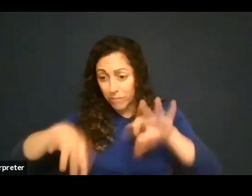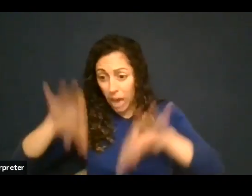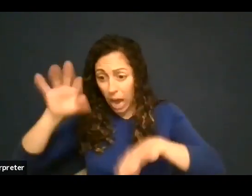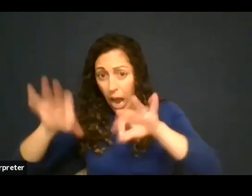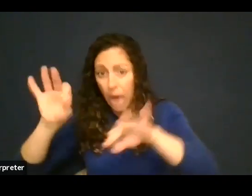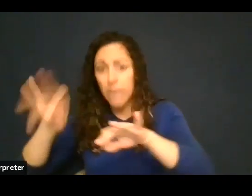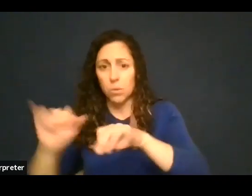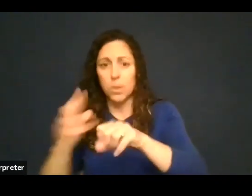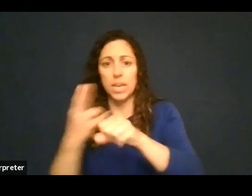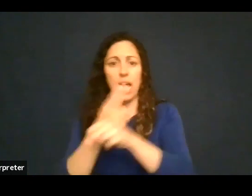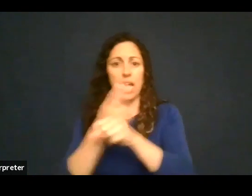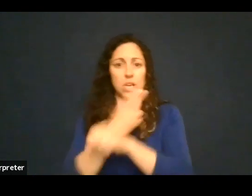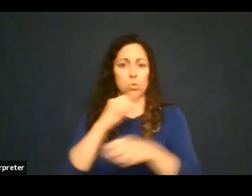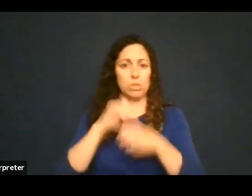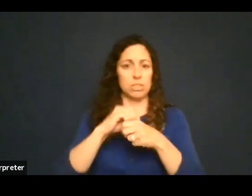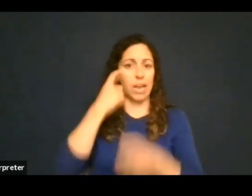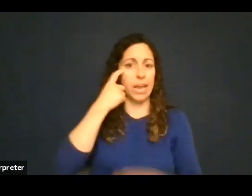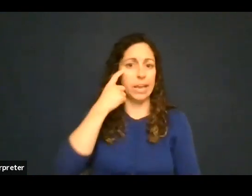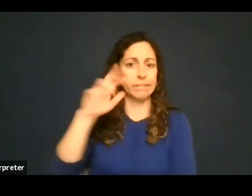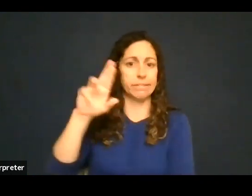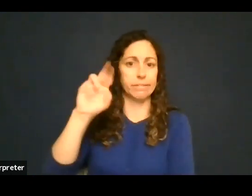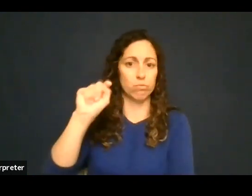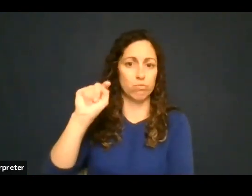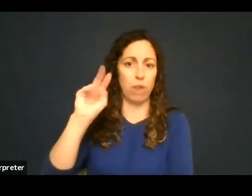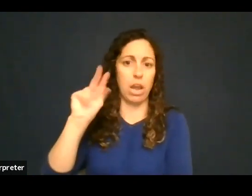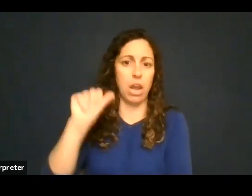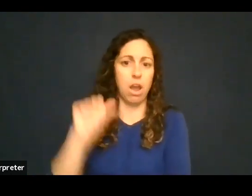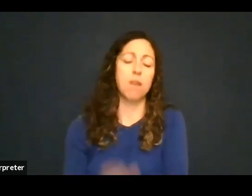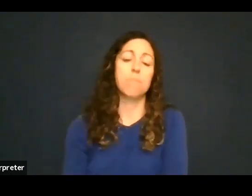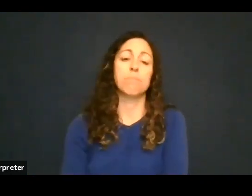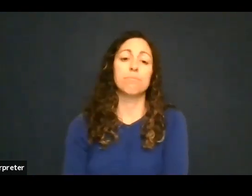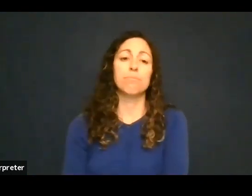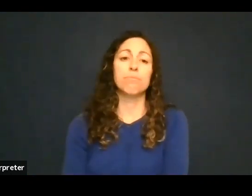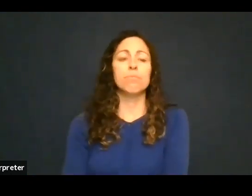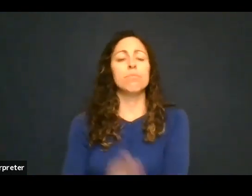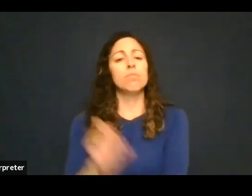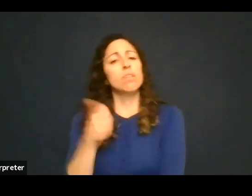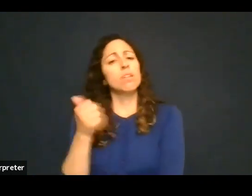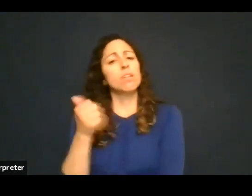was whether any of the techniques or findings that you folks just discussed